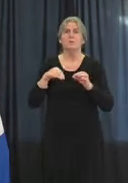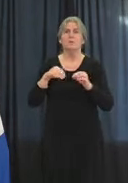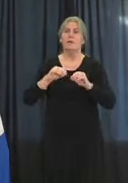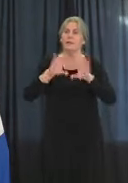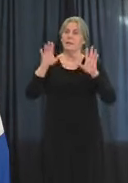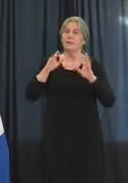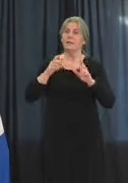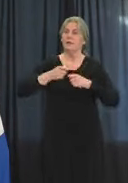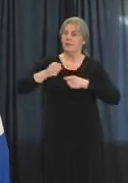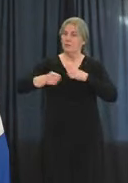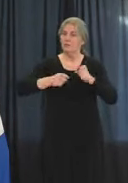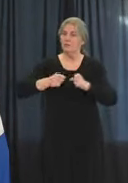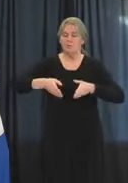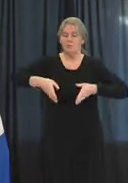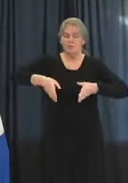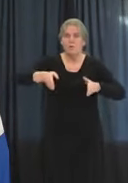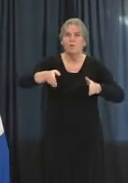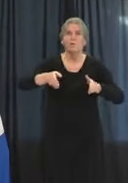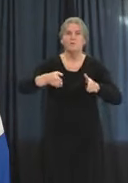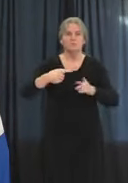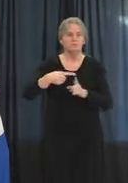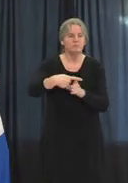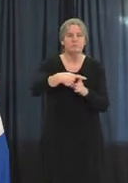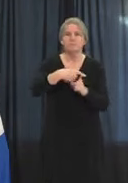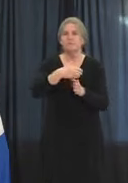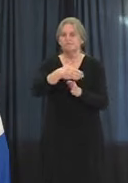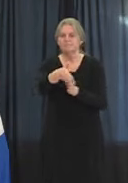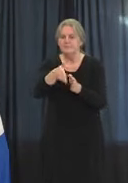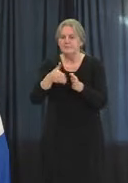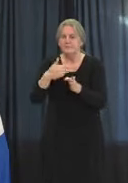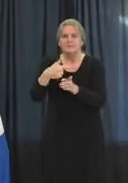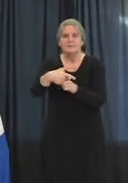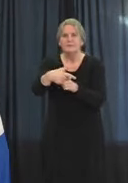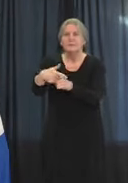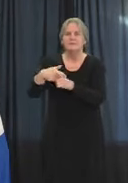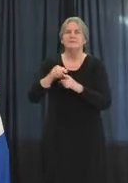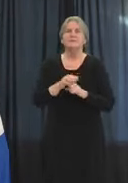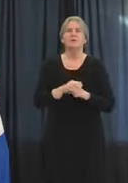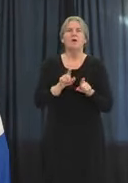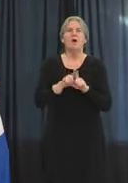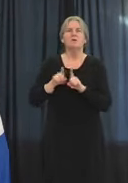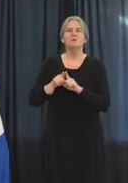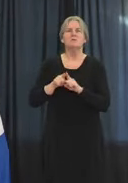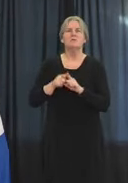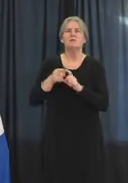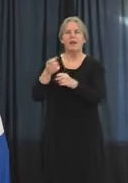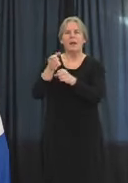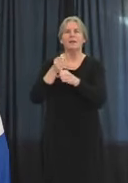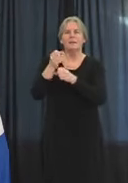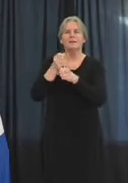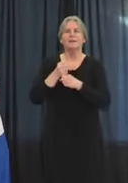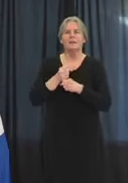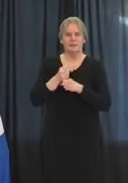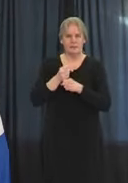use of roads and streets. We can obtain and distribute and